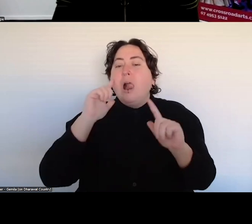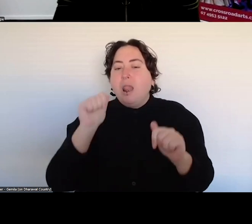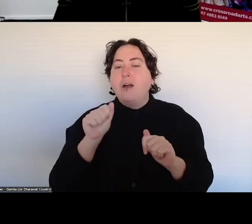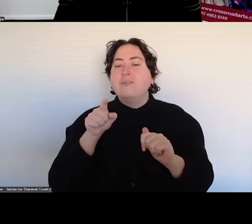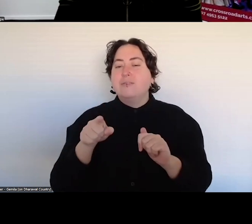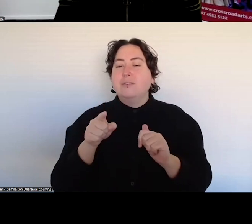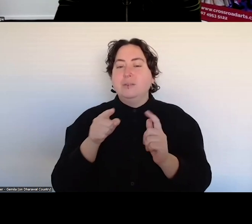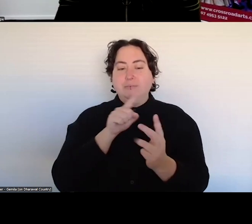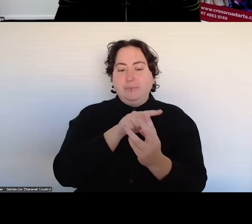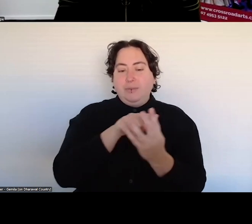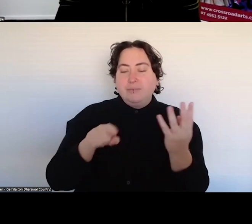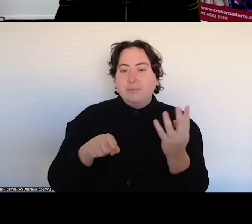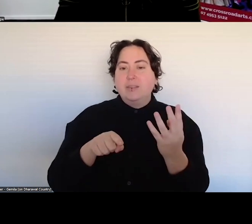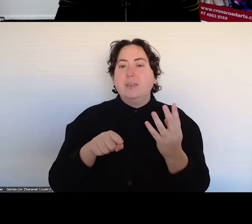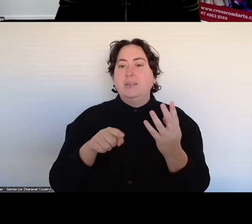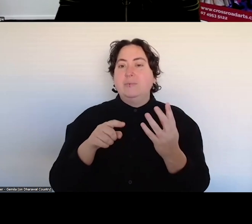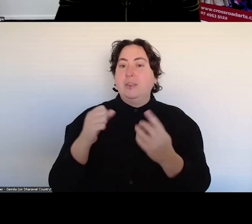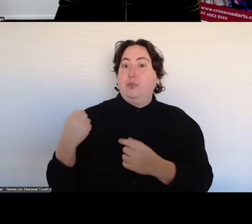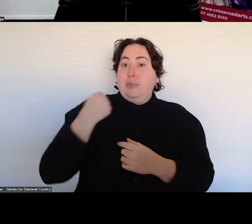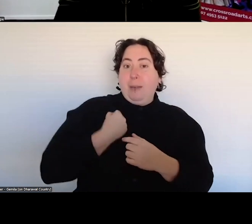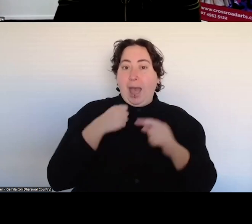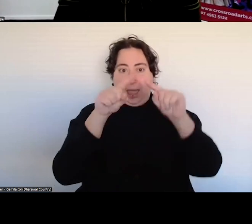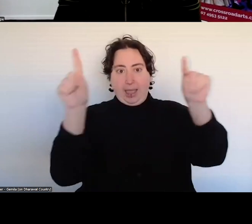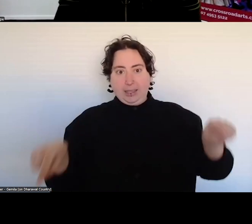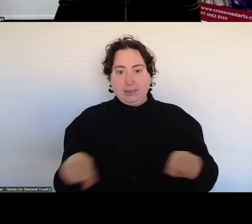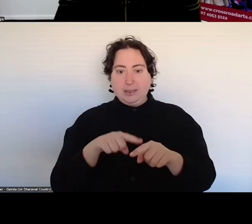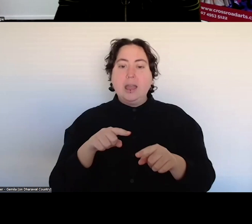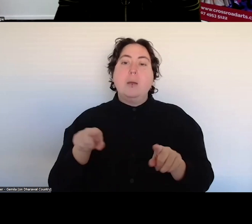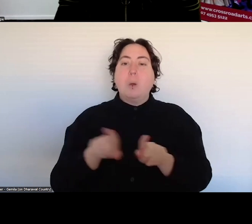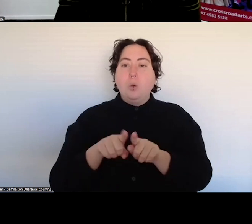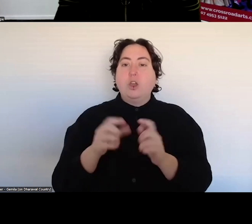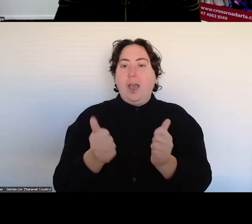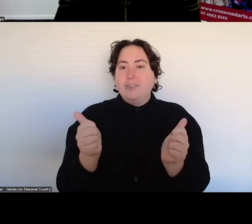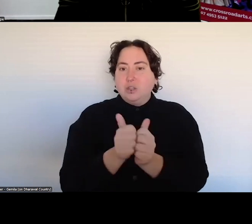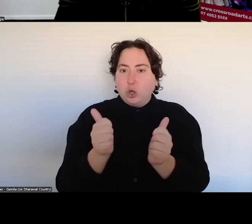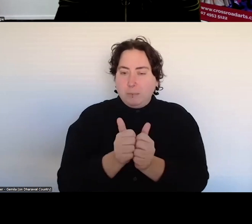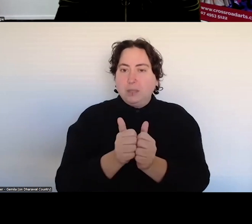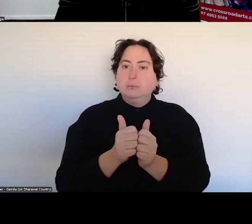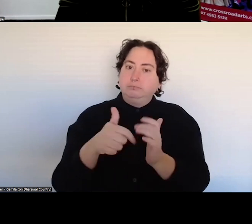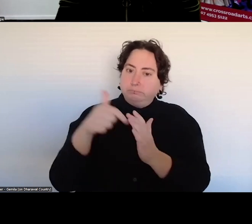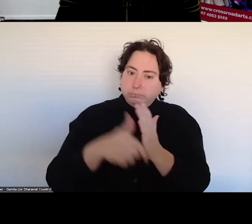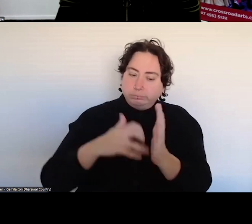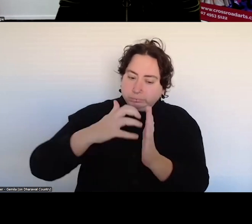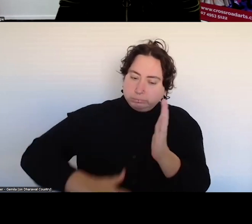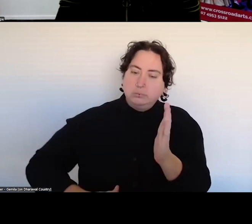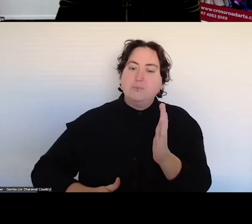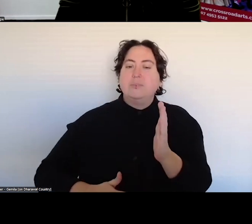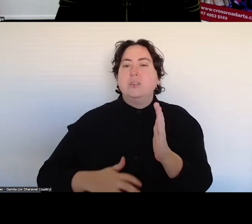message on the tote bag and unpacking that on the document and the scaffolding that goes with that.